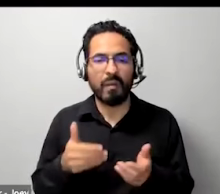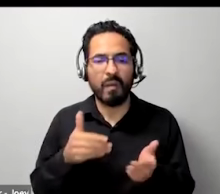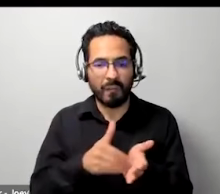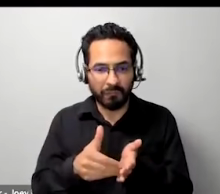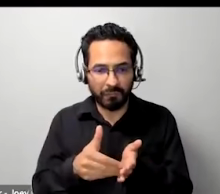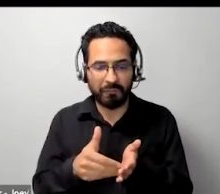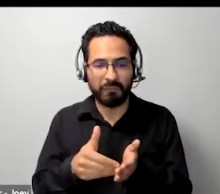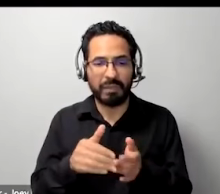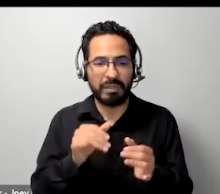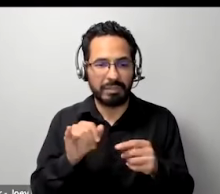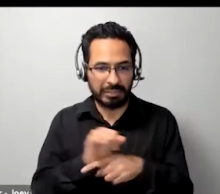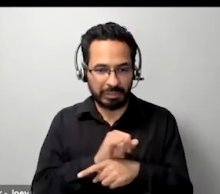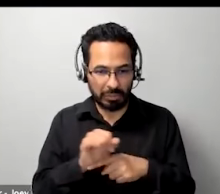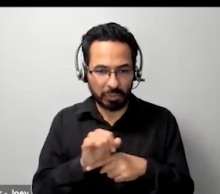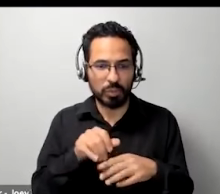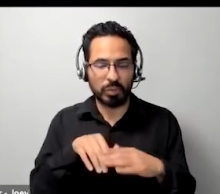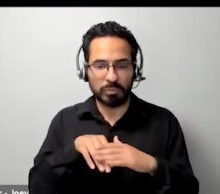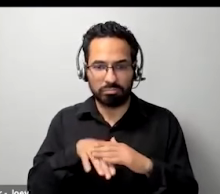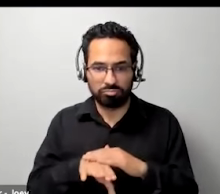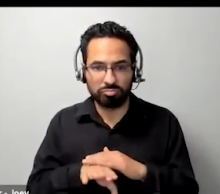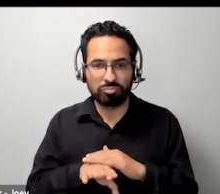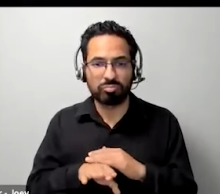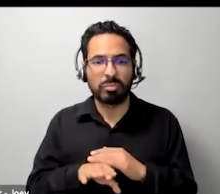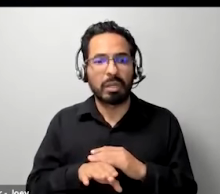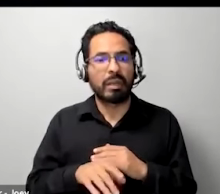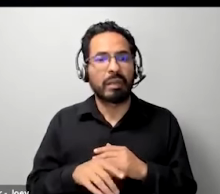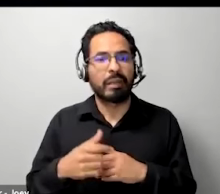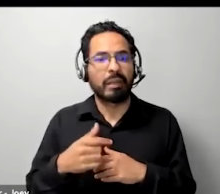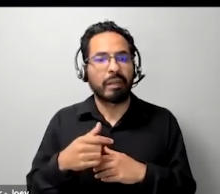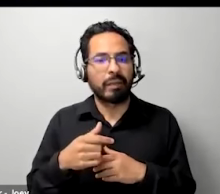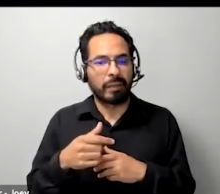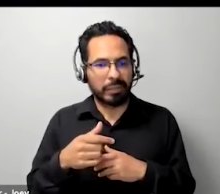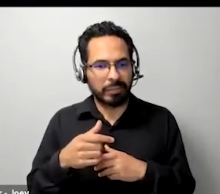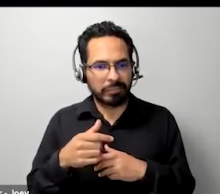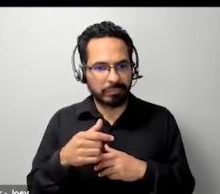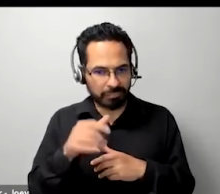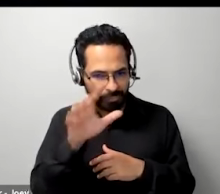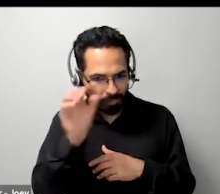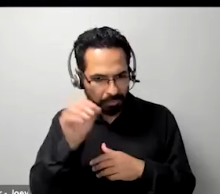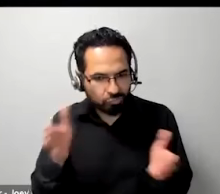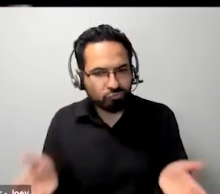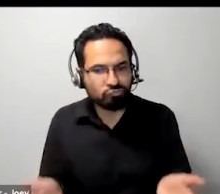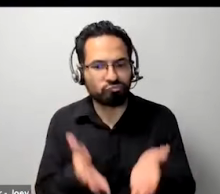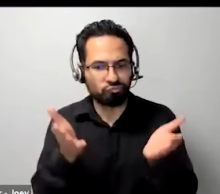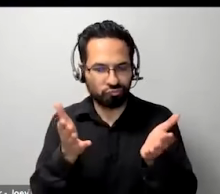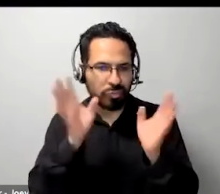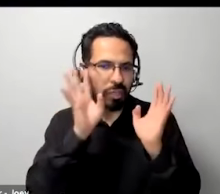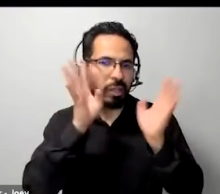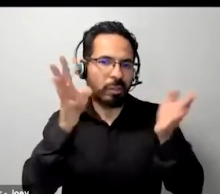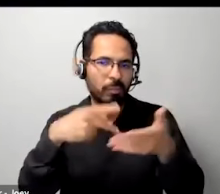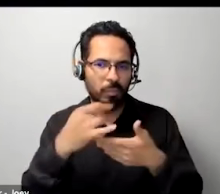and they are encouraged to come up with a project. You know, they're not brought in to do something specific,